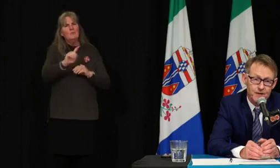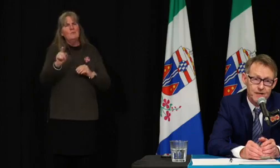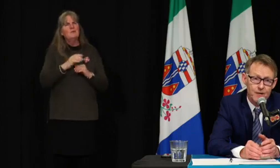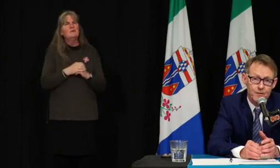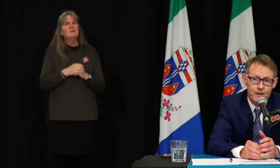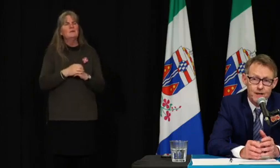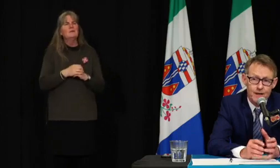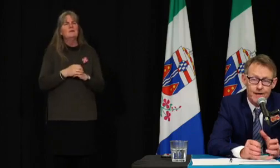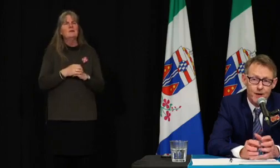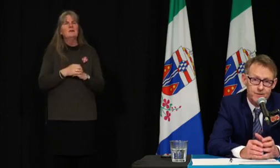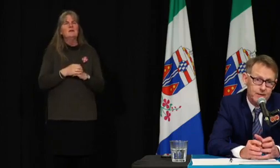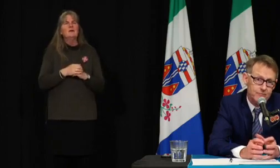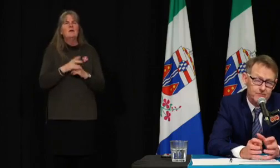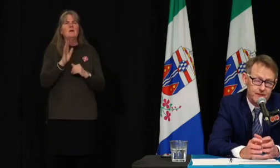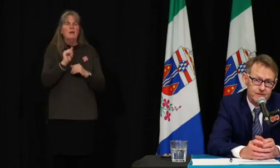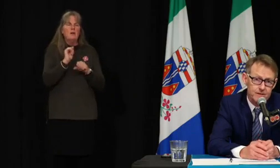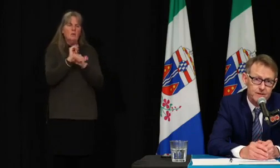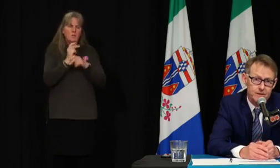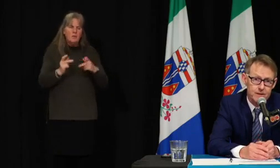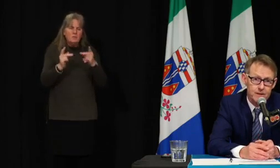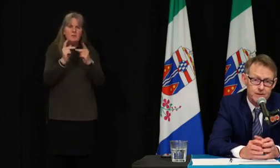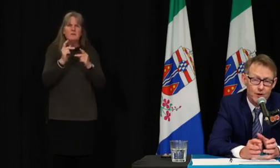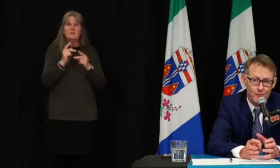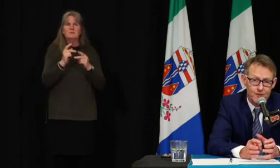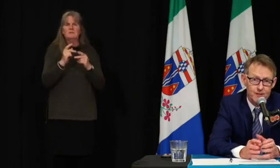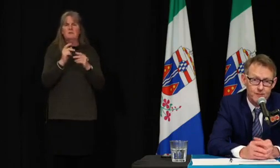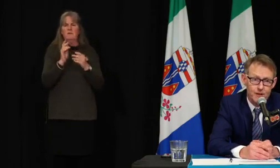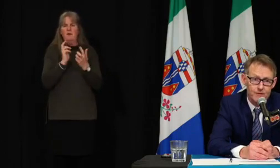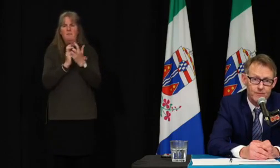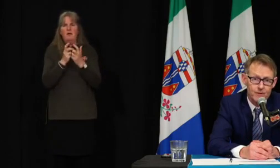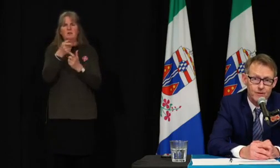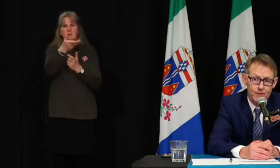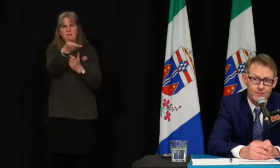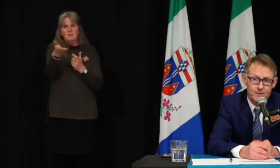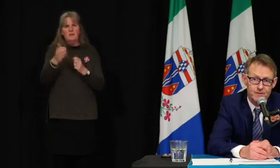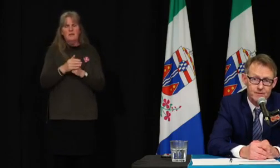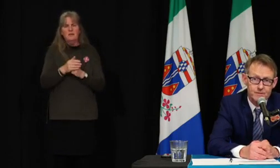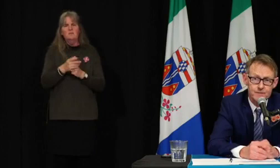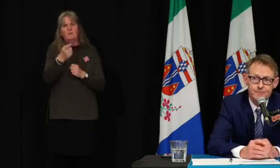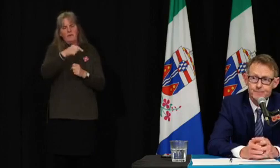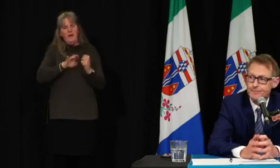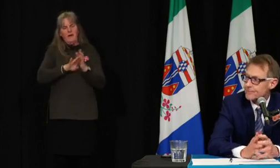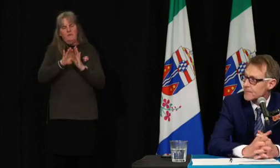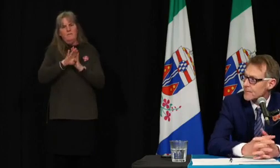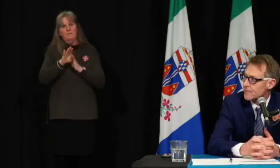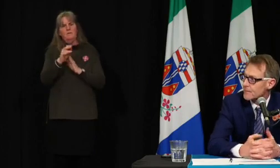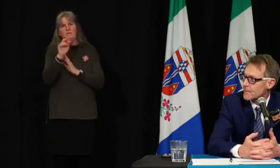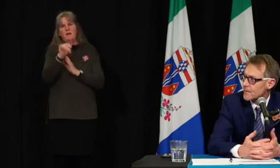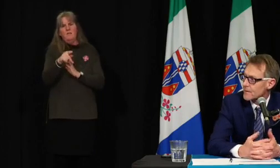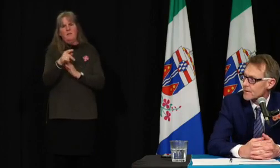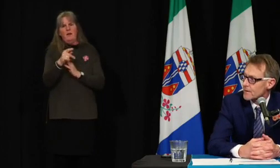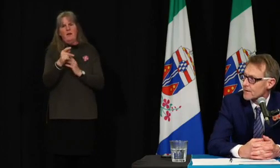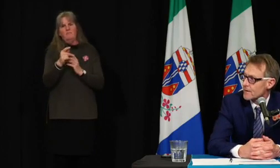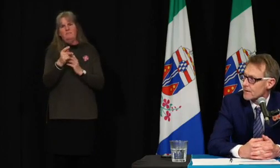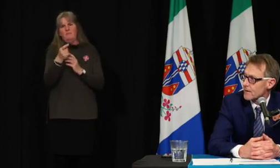in the workplace be carried out and how was that reflected in the operating plan of the business.